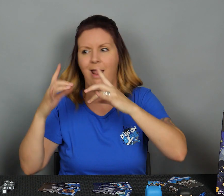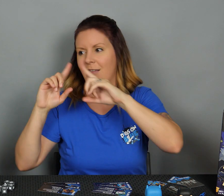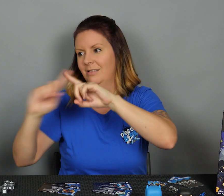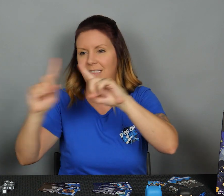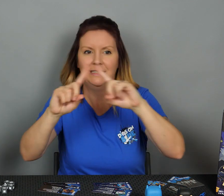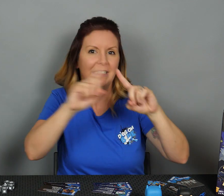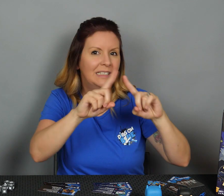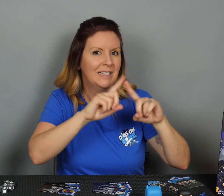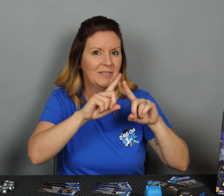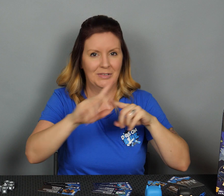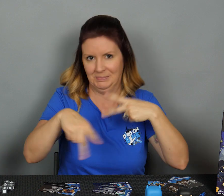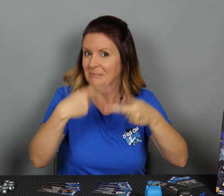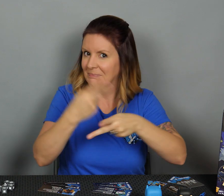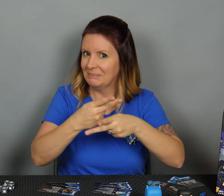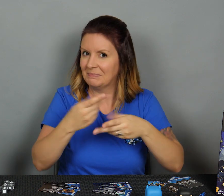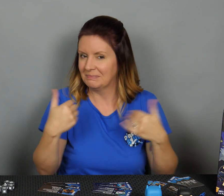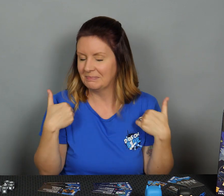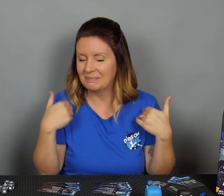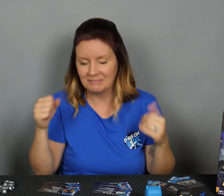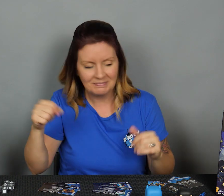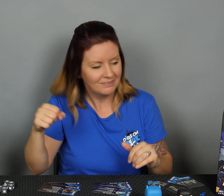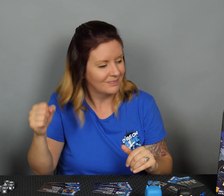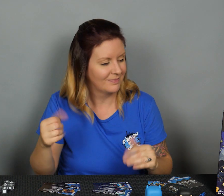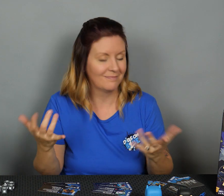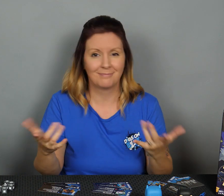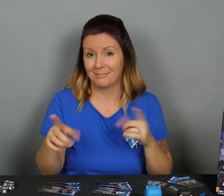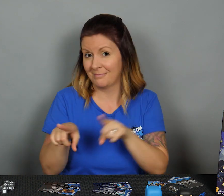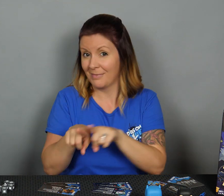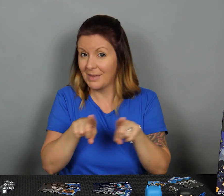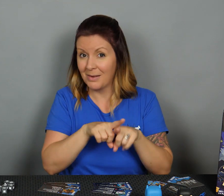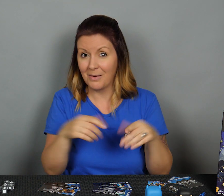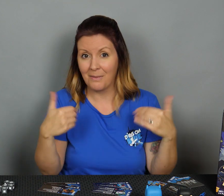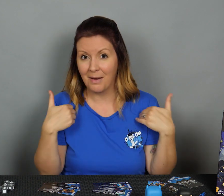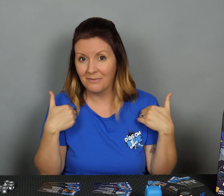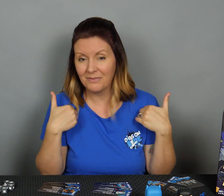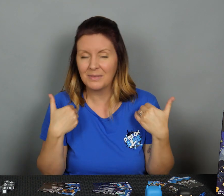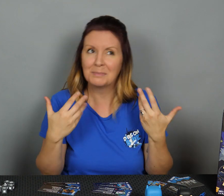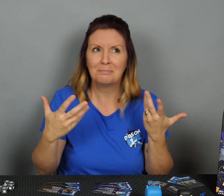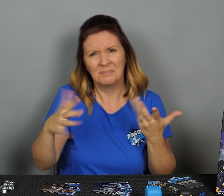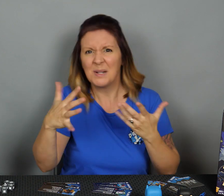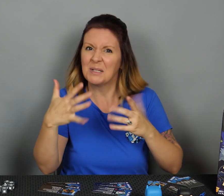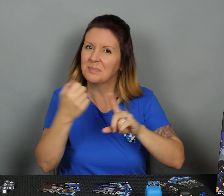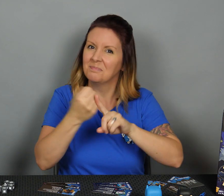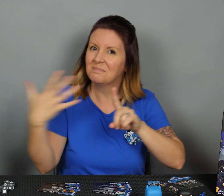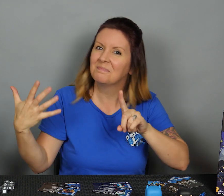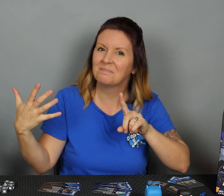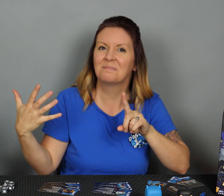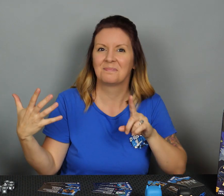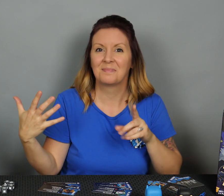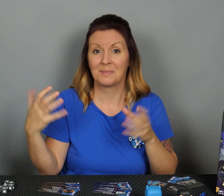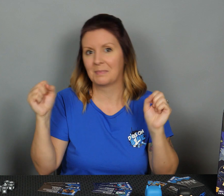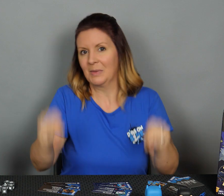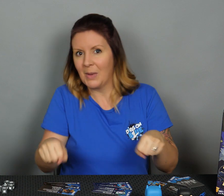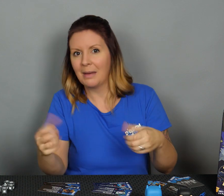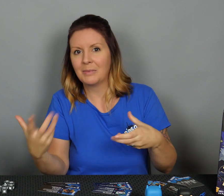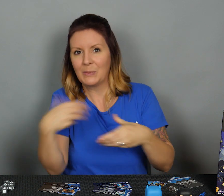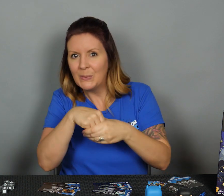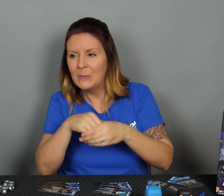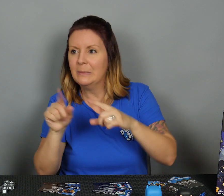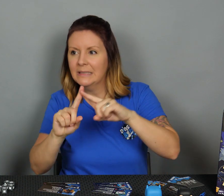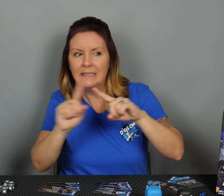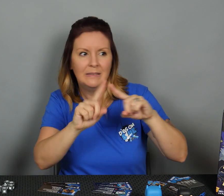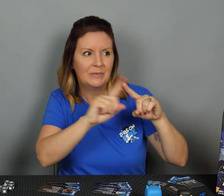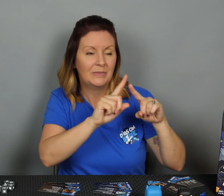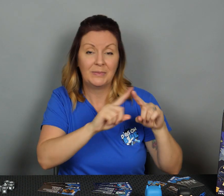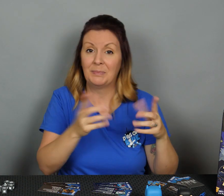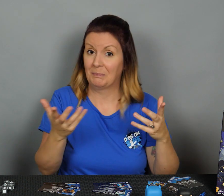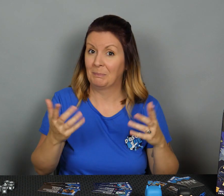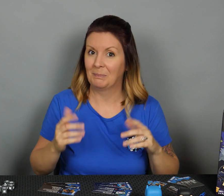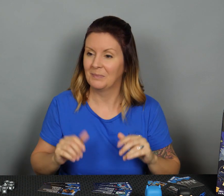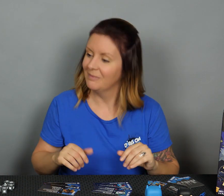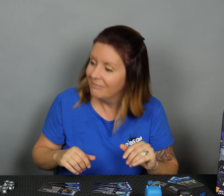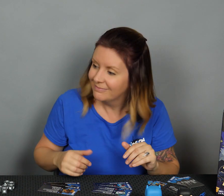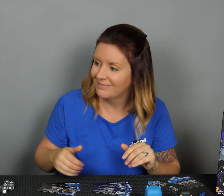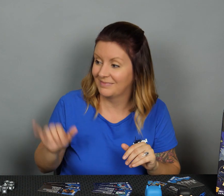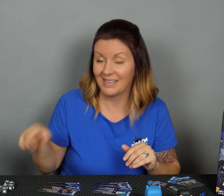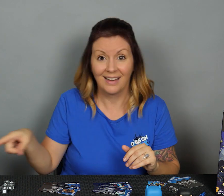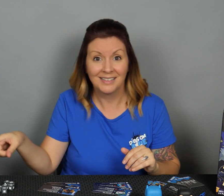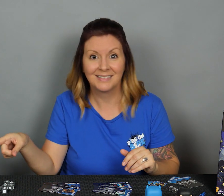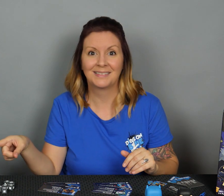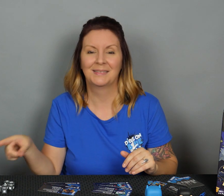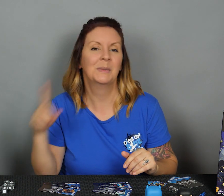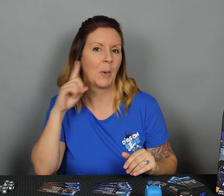There are expansions for the game as well, like this one, the Golden Girls.